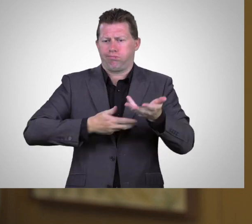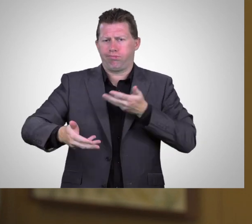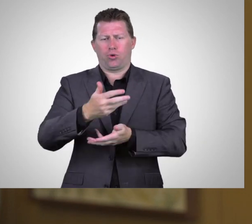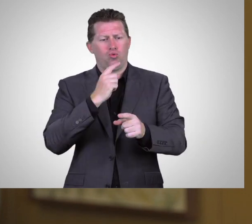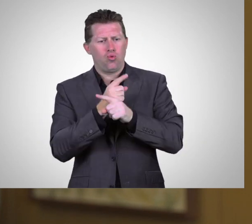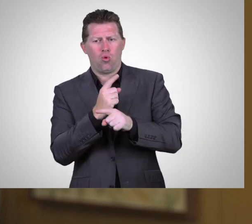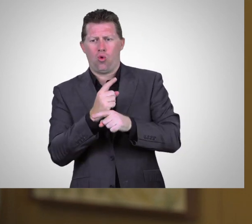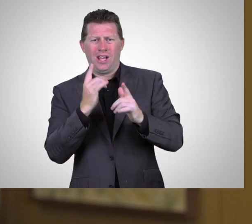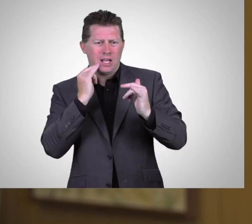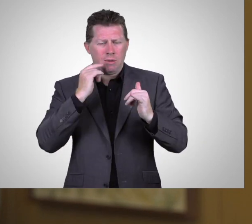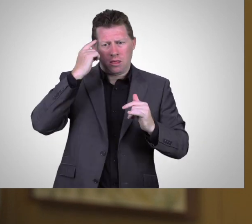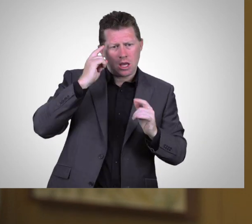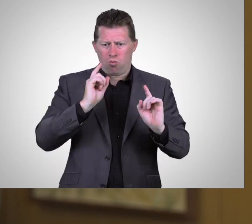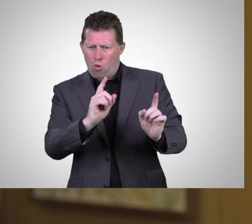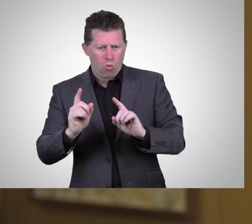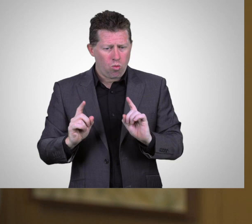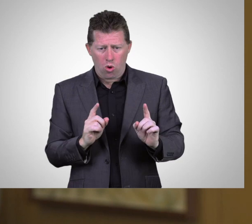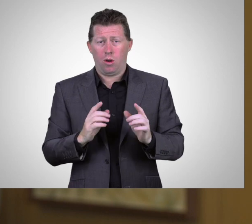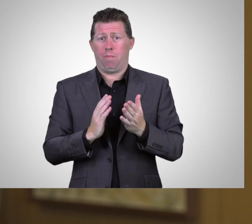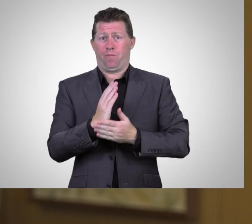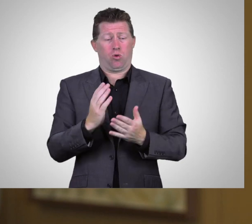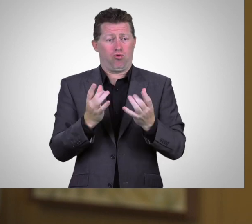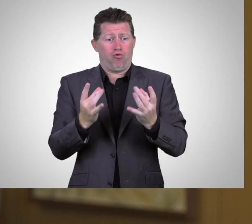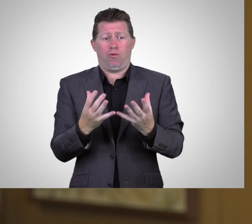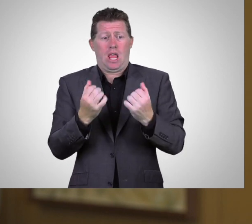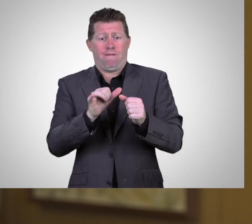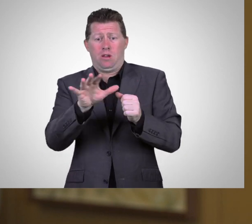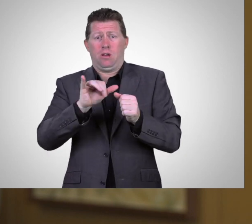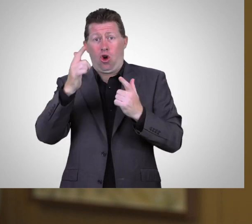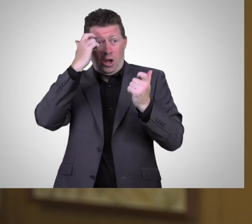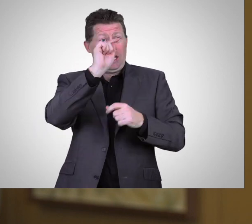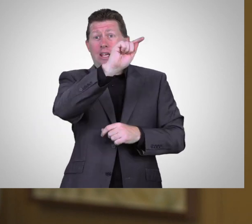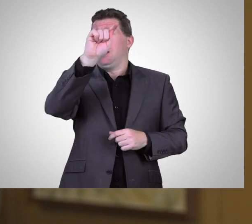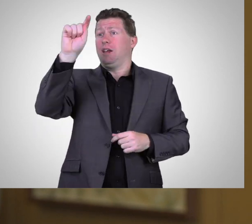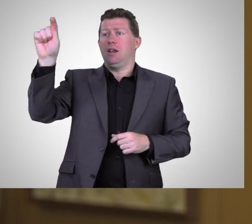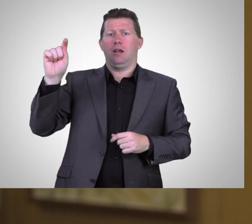share ideas about assessment, because frequently there are already very good ideas out there, it's